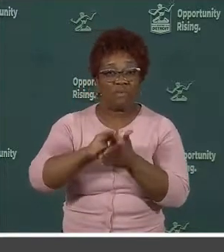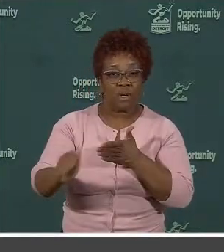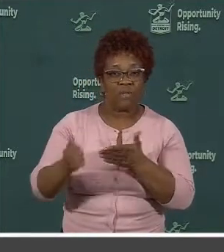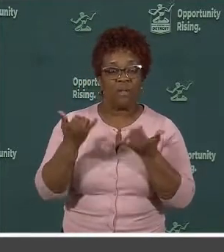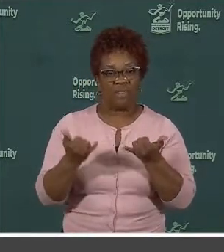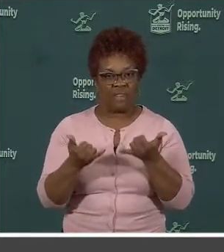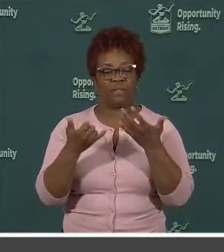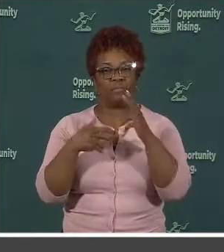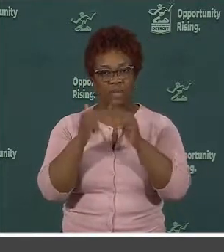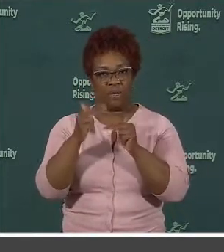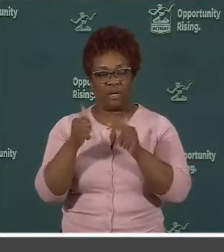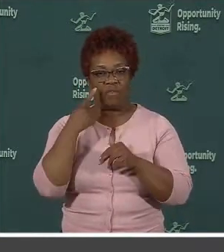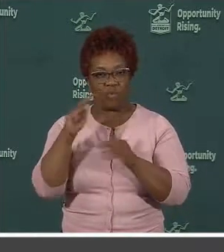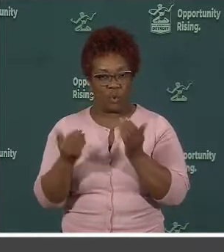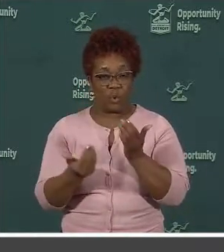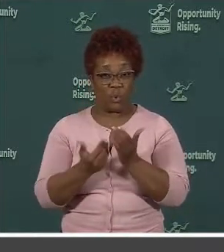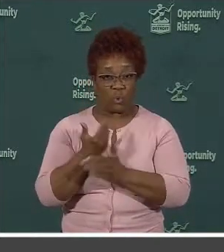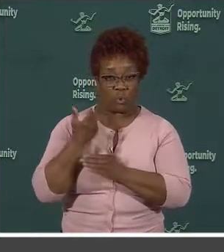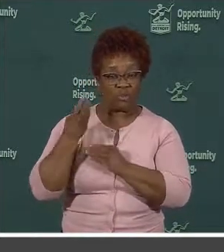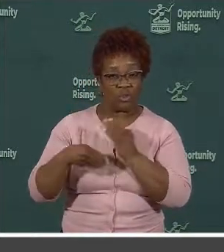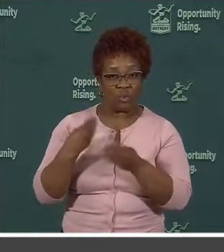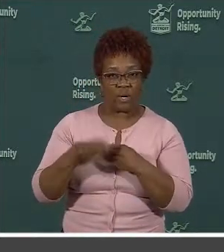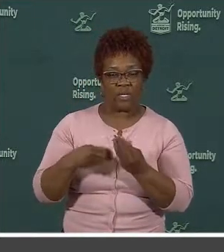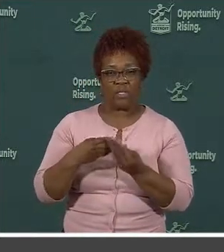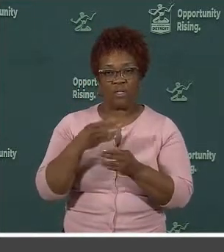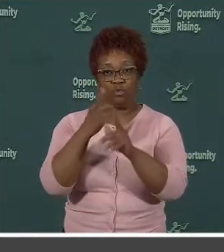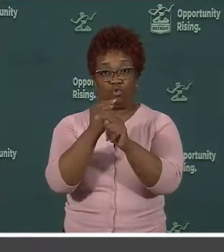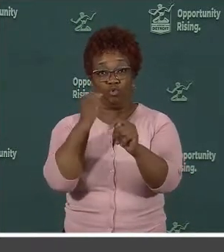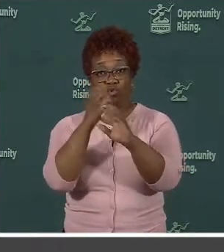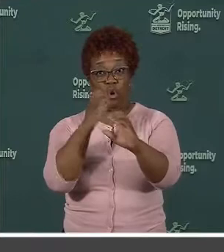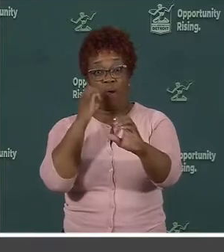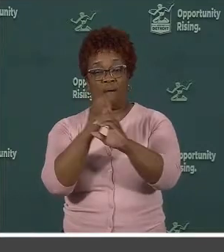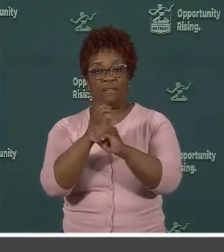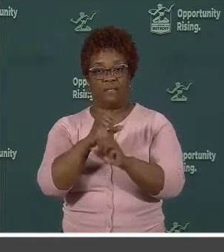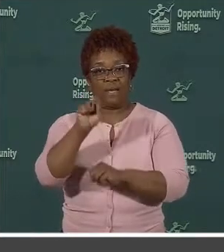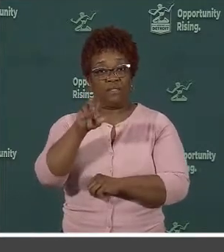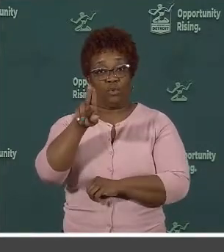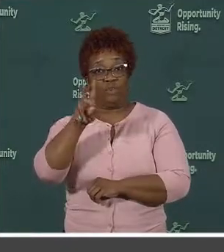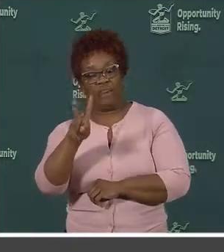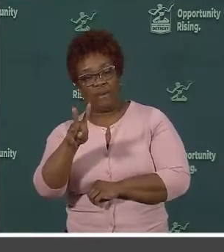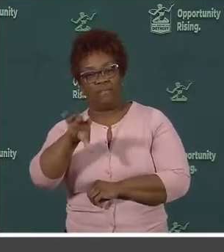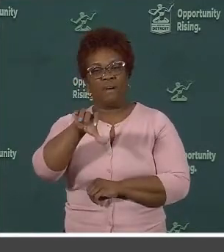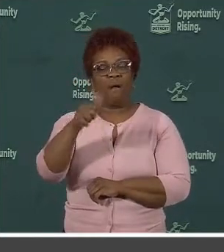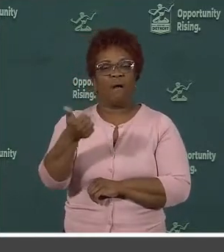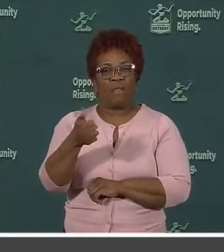OF ELECTRIC PICKUP TRUCKS AND SUVS AND OTHER EVS INCLUDING THE CREWS ORIGIN AUTONOMOUS